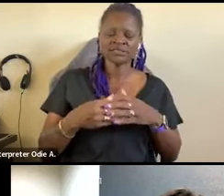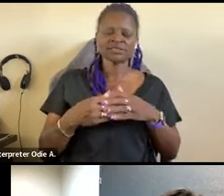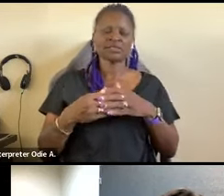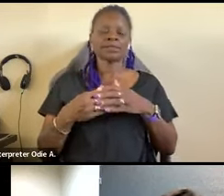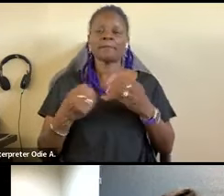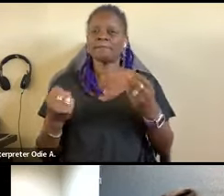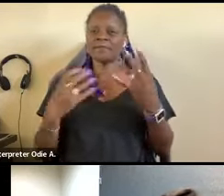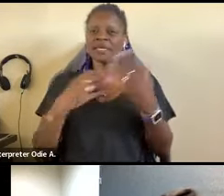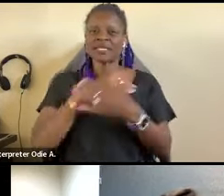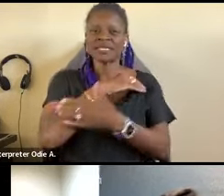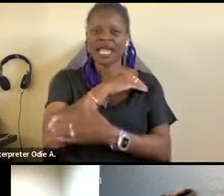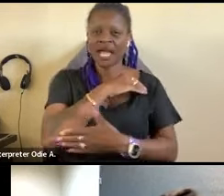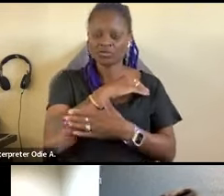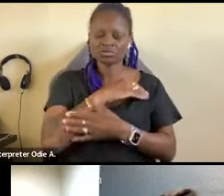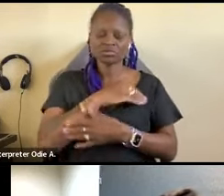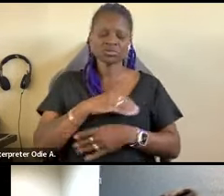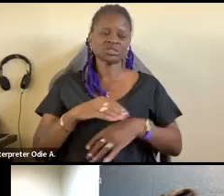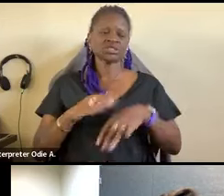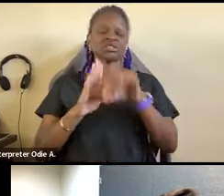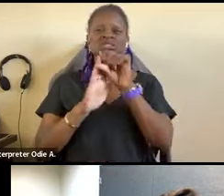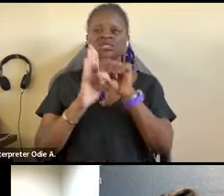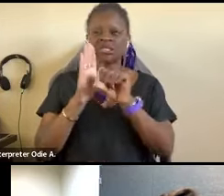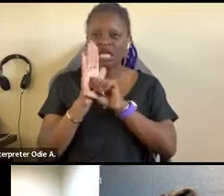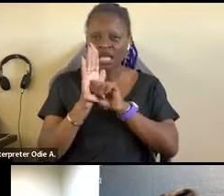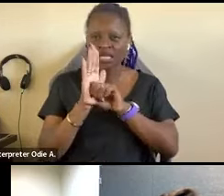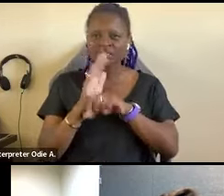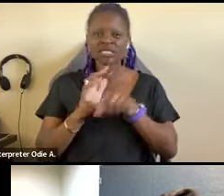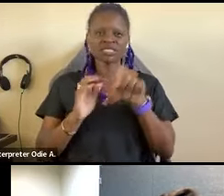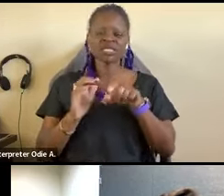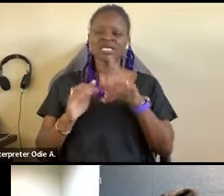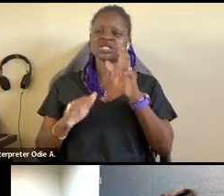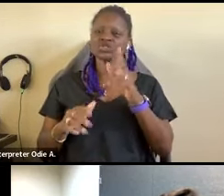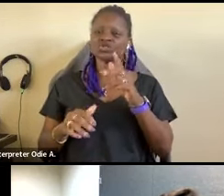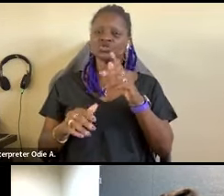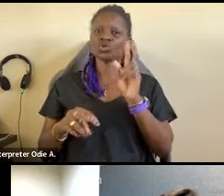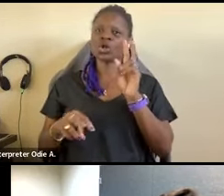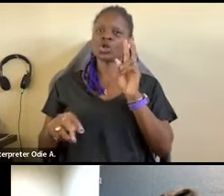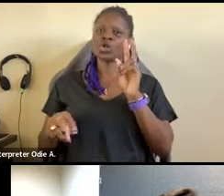are beginning to reform, restrategize and to some degree scale back on our emergency